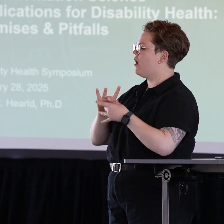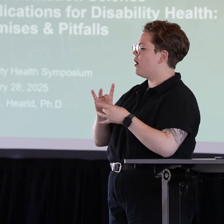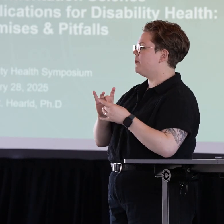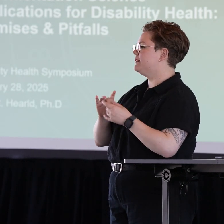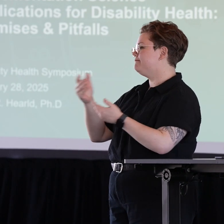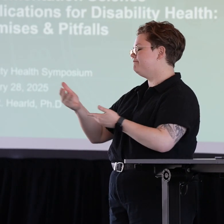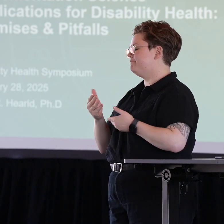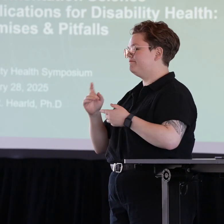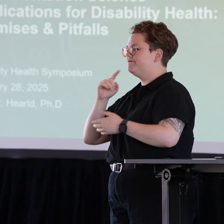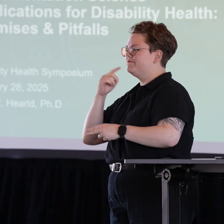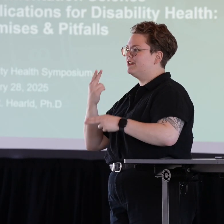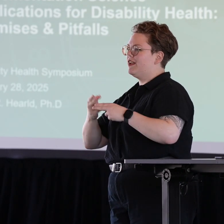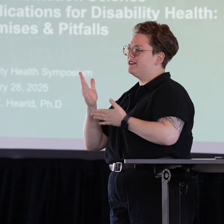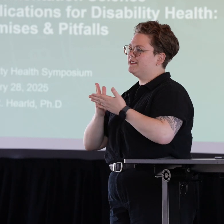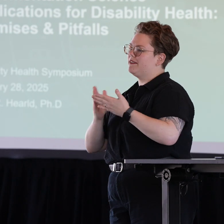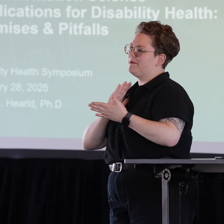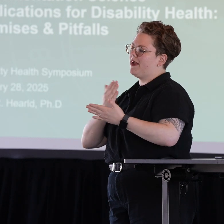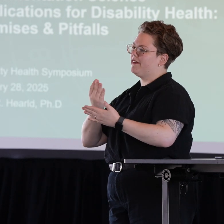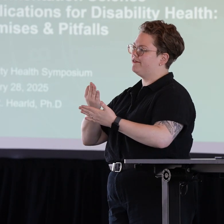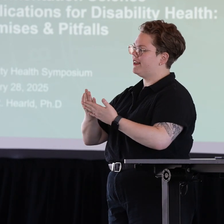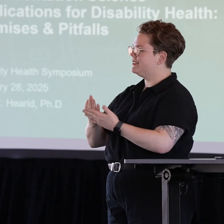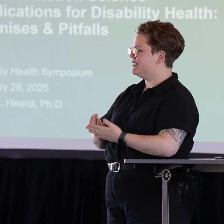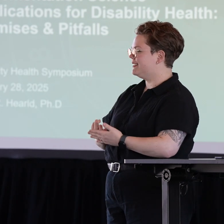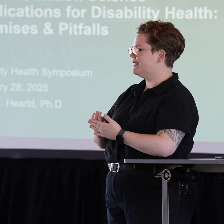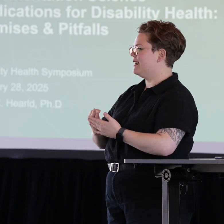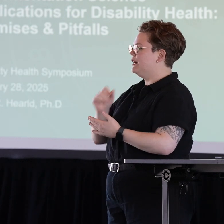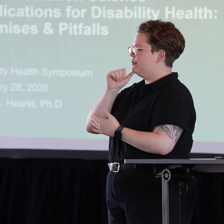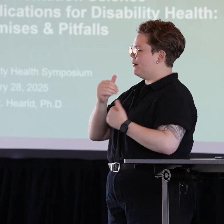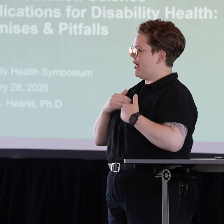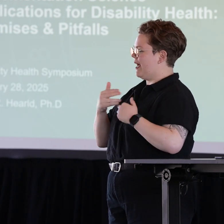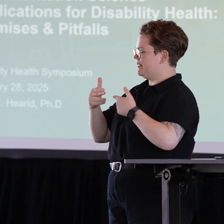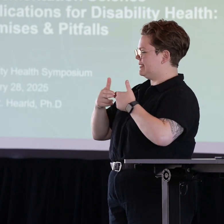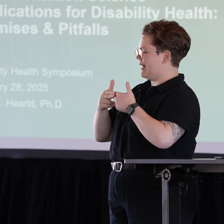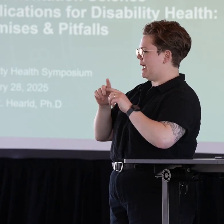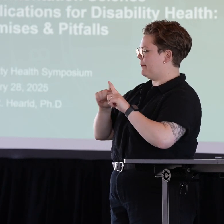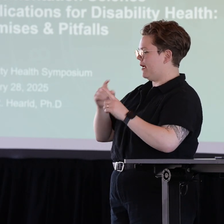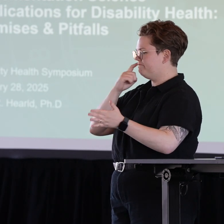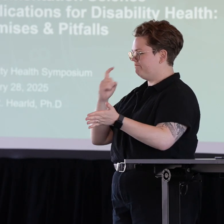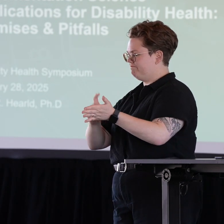mentioned some of my funding. I don't have a slide on specific disclosures, just to acknowledge that I do receive funding from